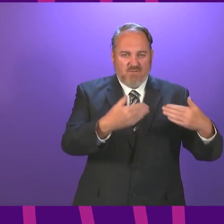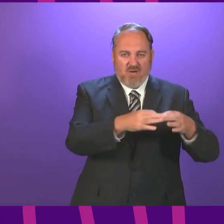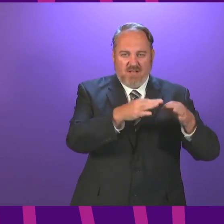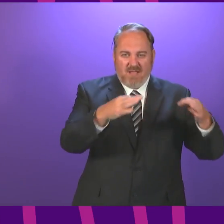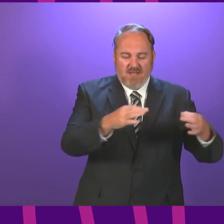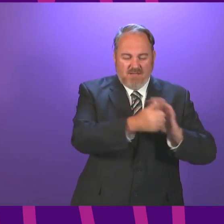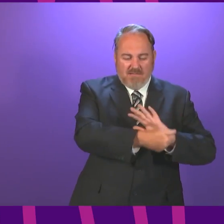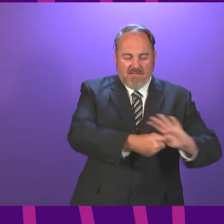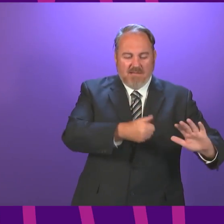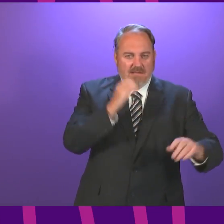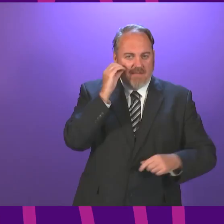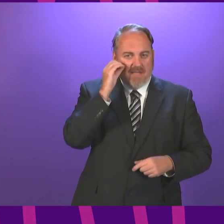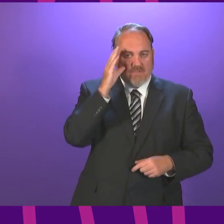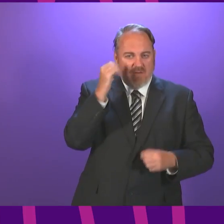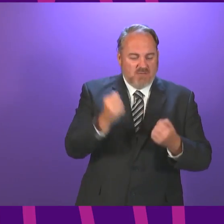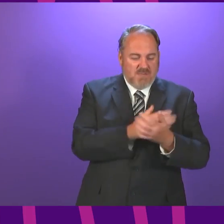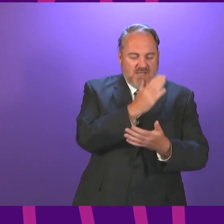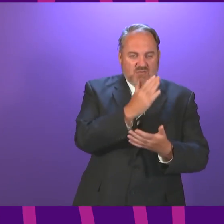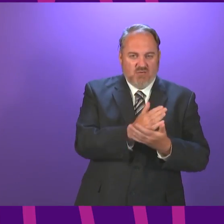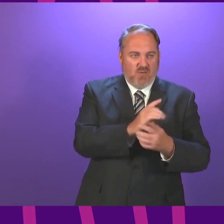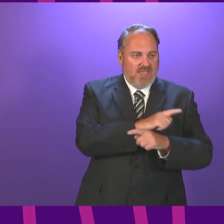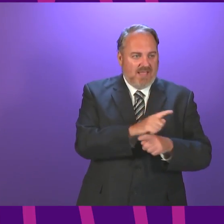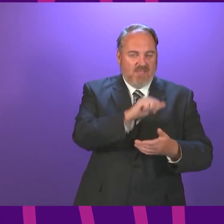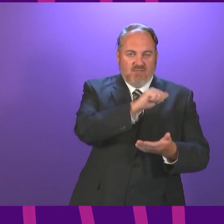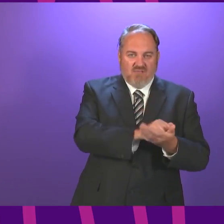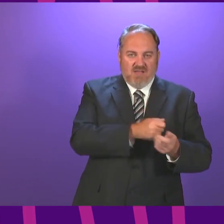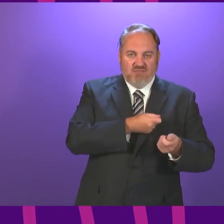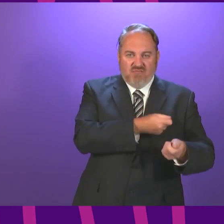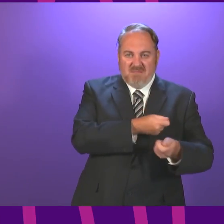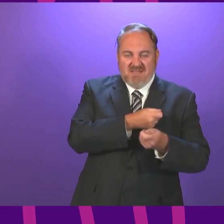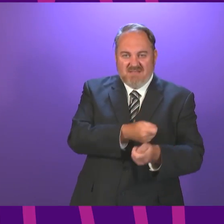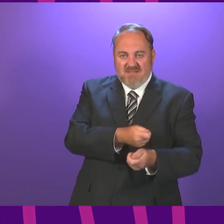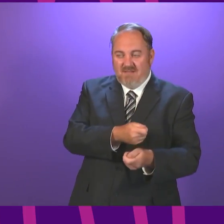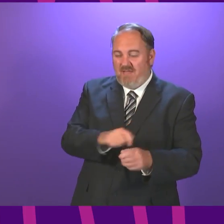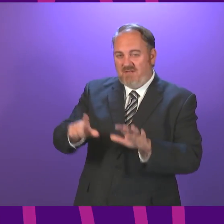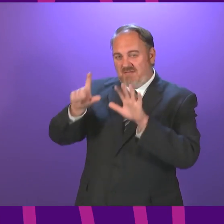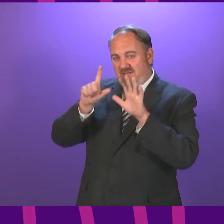gets the treatment that they need. It is backed by seven recovery organisations and, apparently,